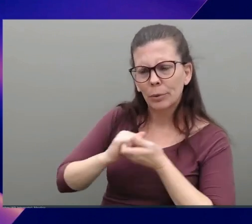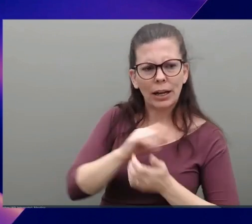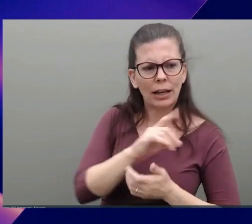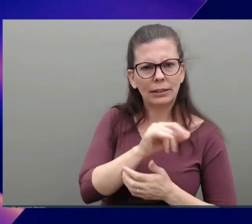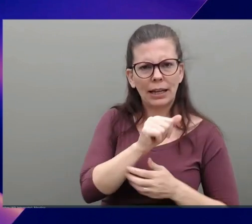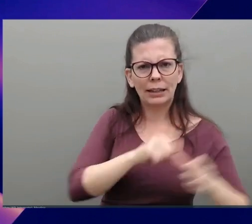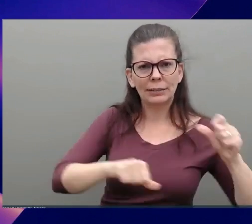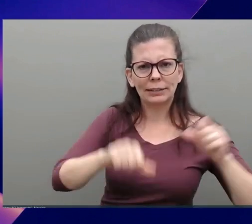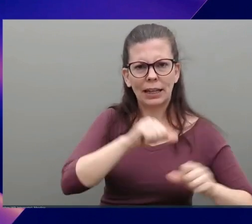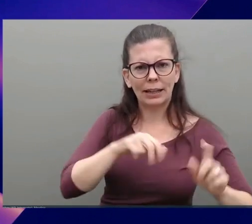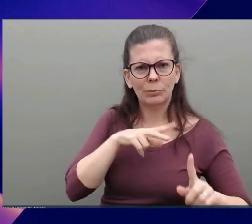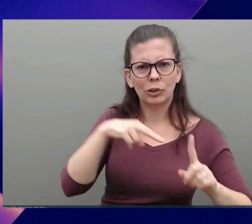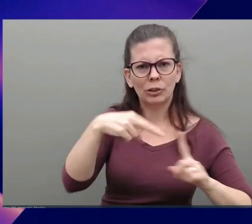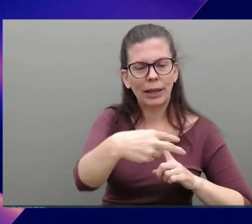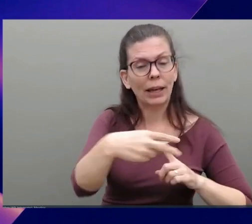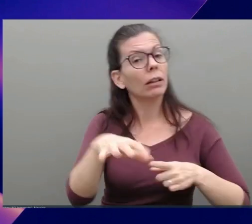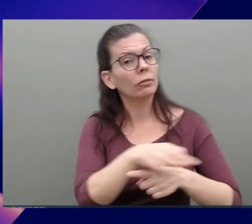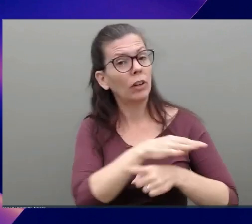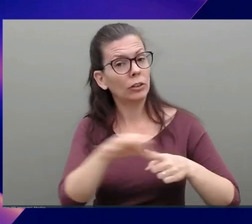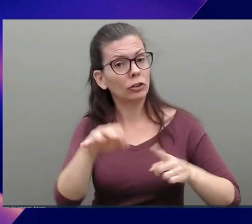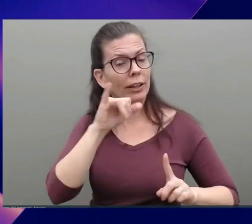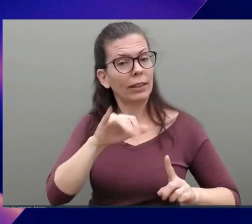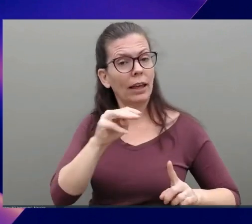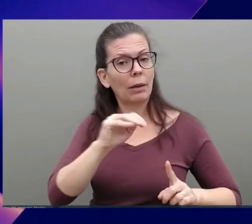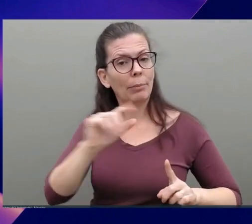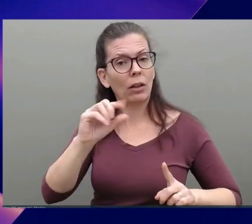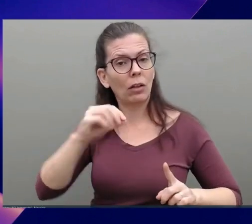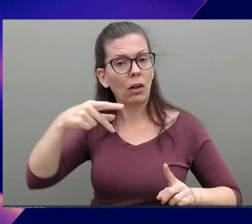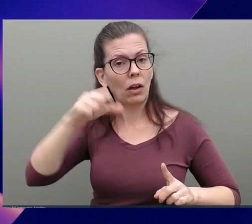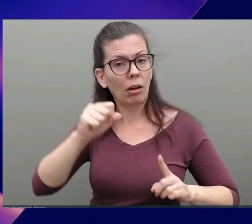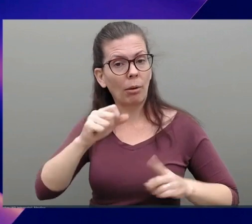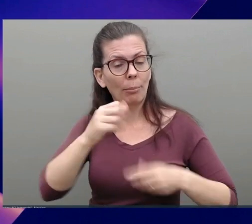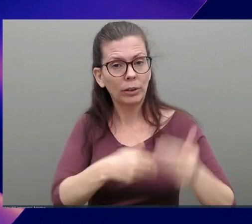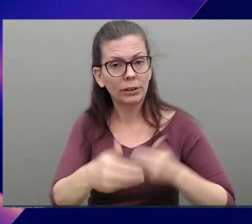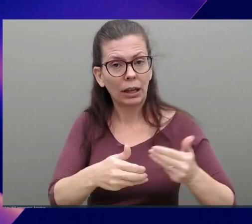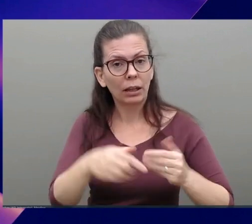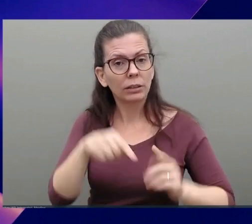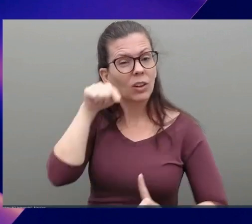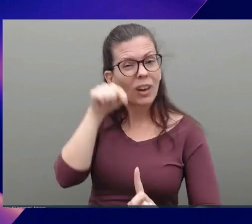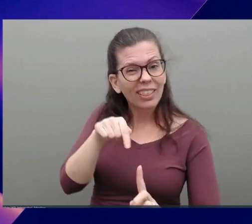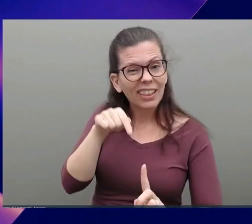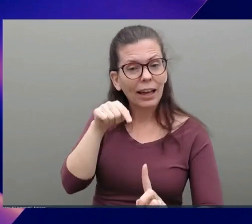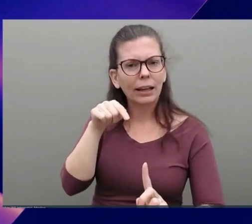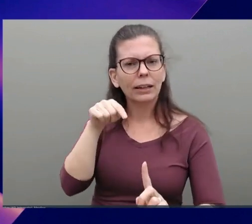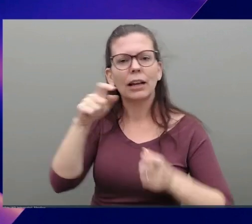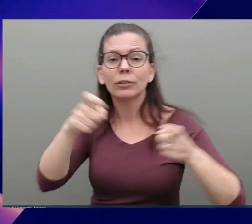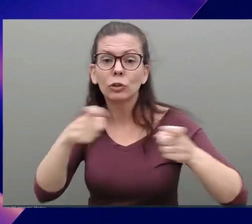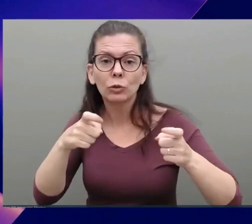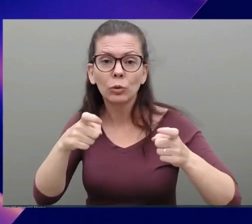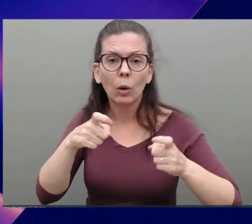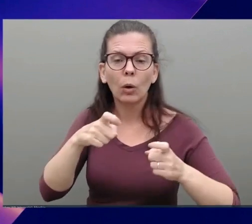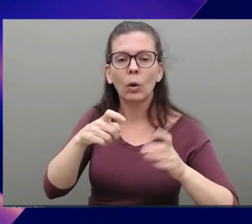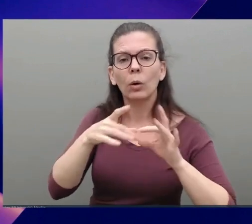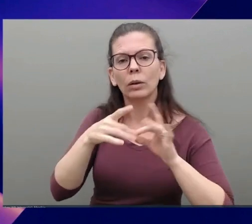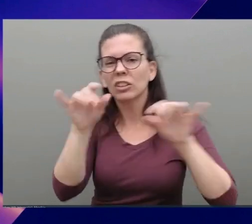Like, it's functionalizing that MLOps process and making it so you have controls against common issues like bias, for example.